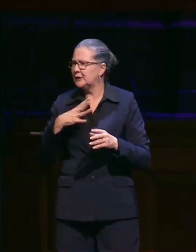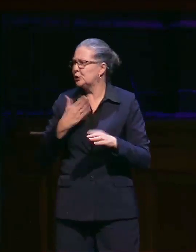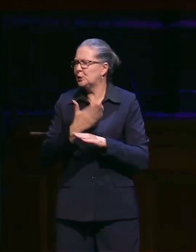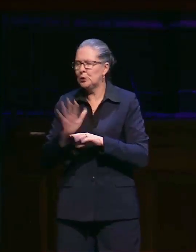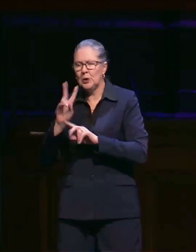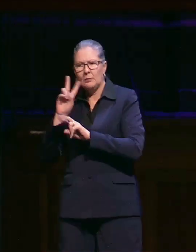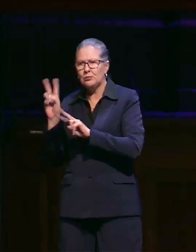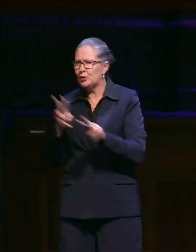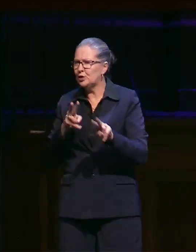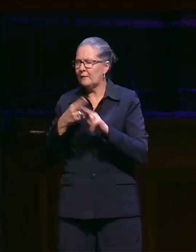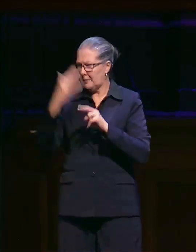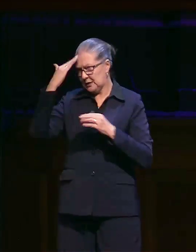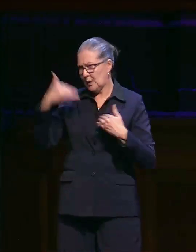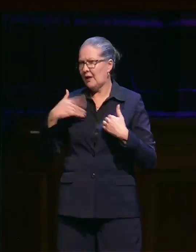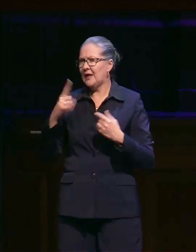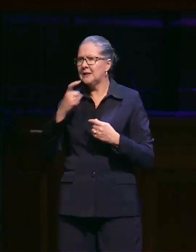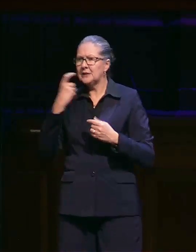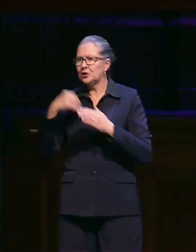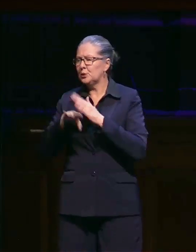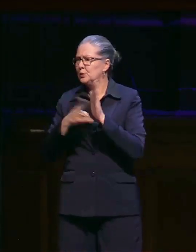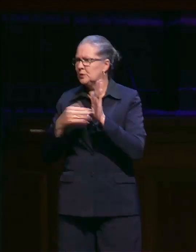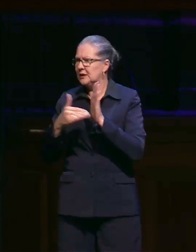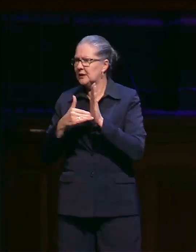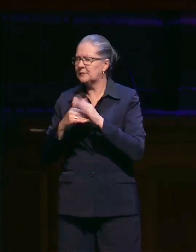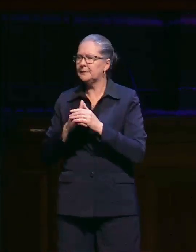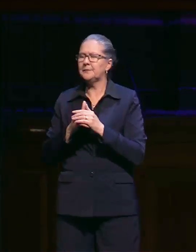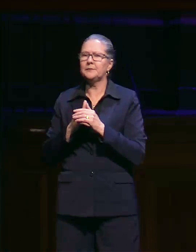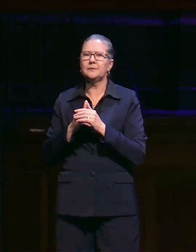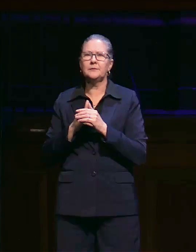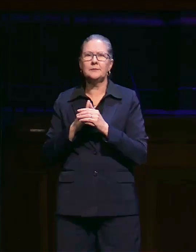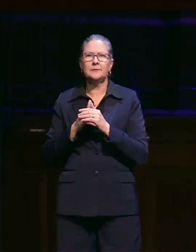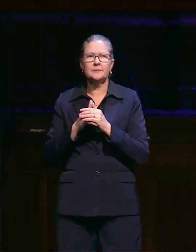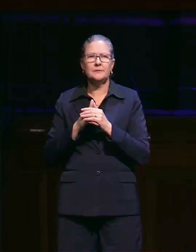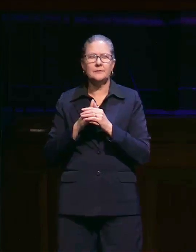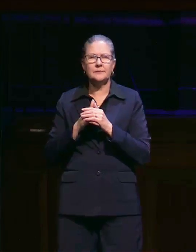addiction in New Zealand and we had the mandate for it because you'll be